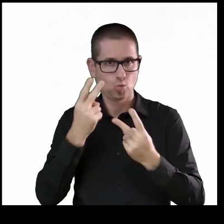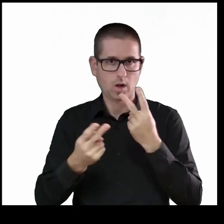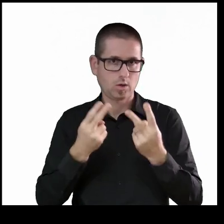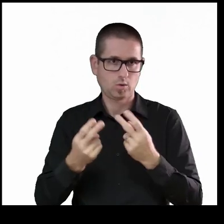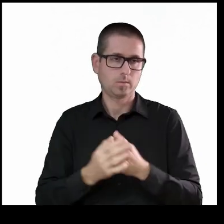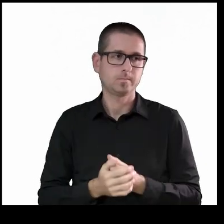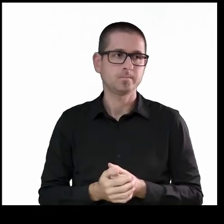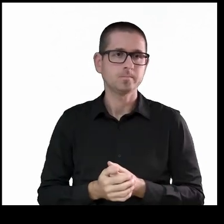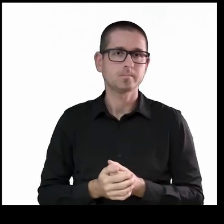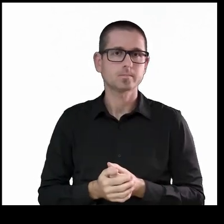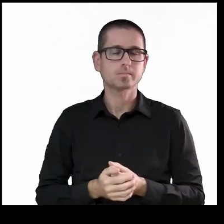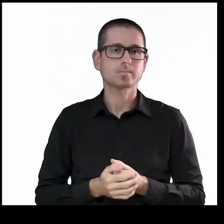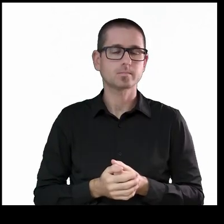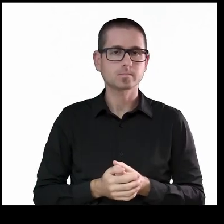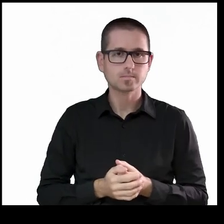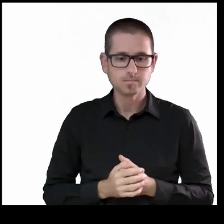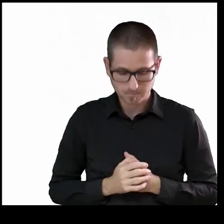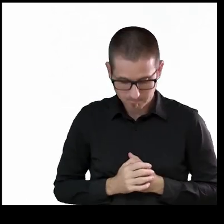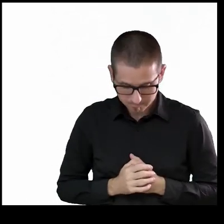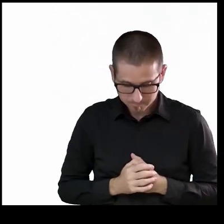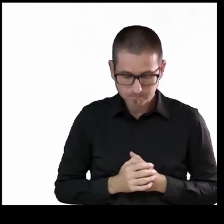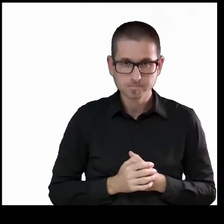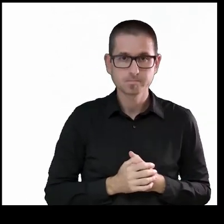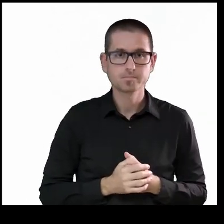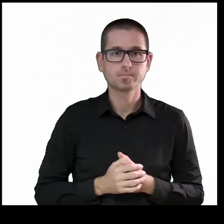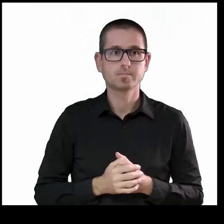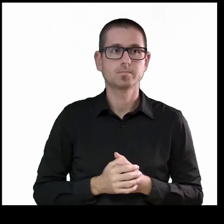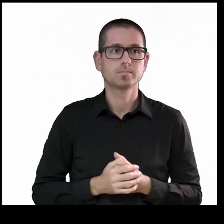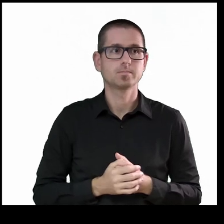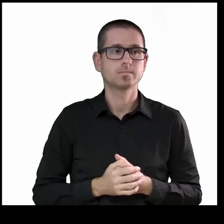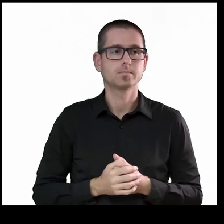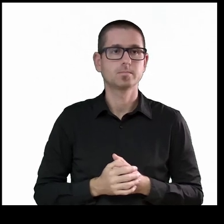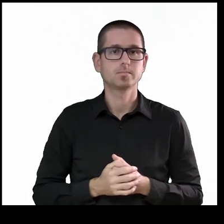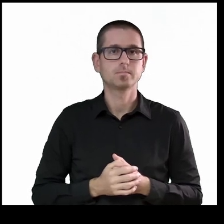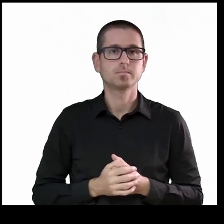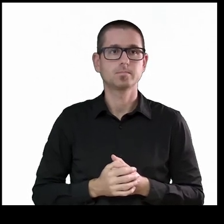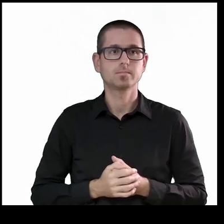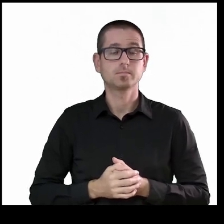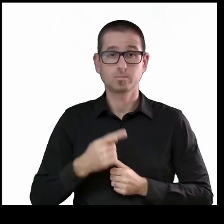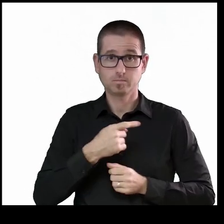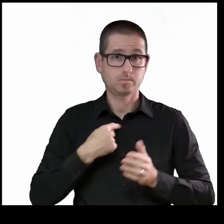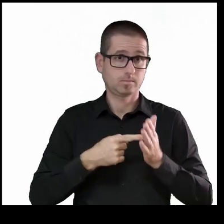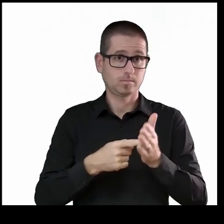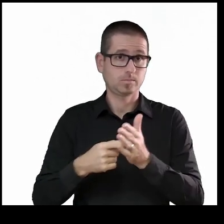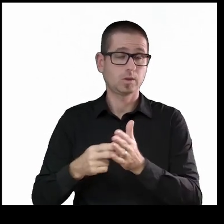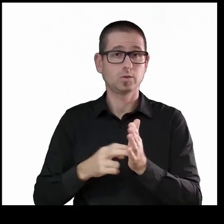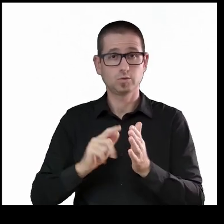And. Well, I just show here some other matters.